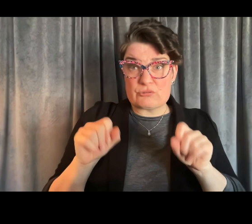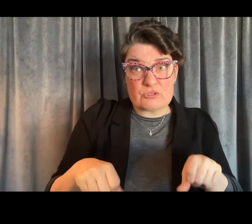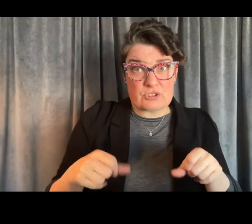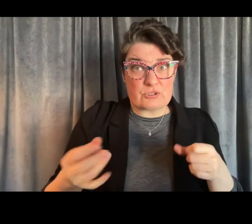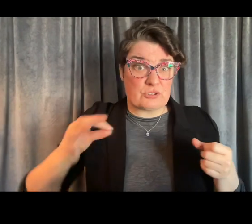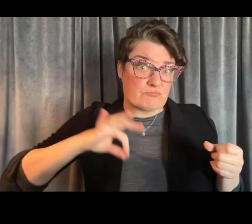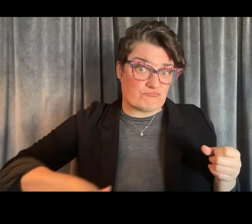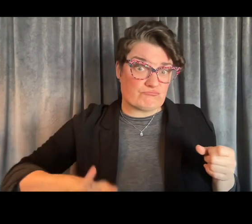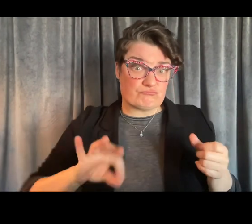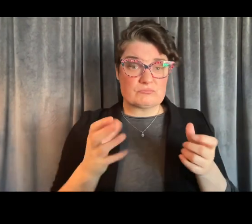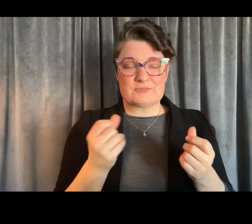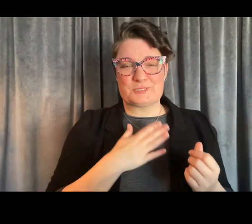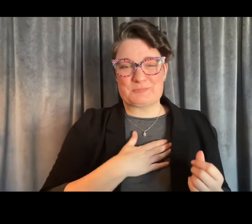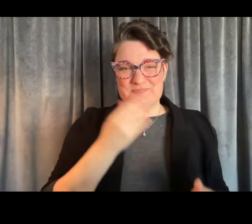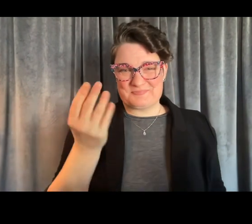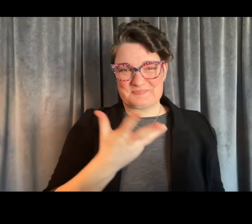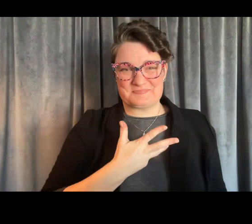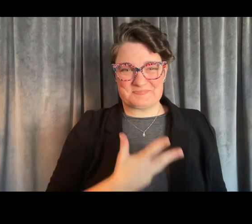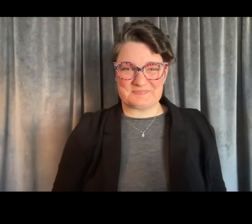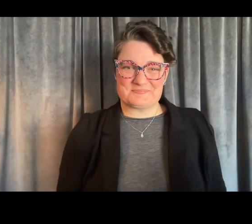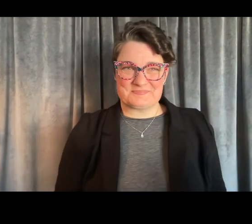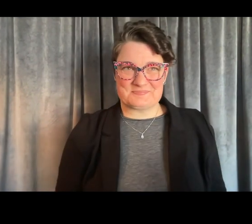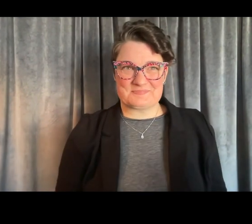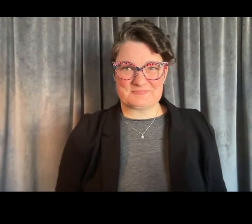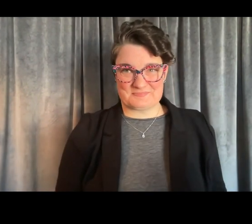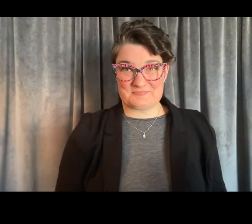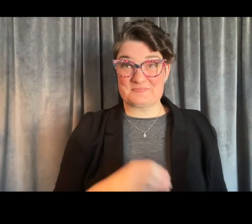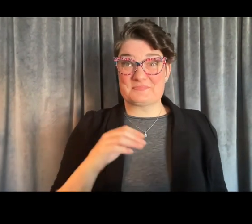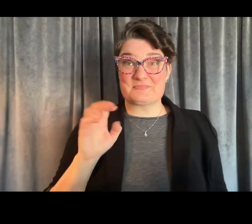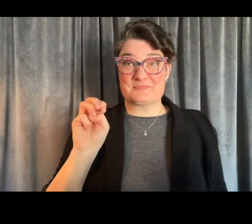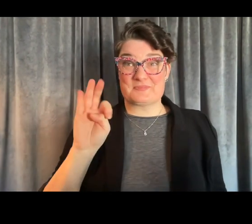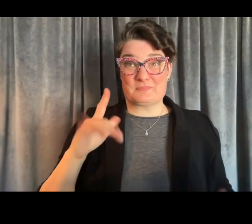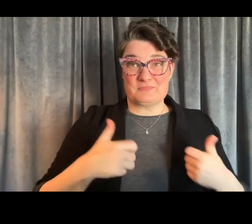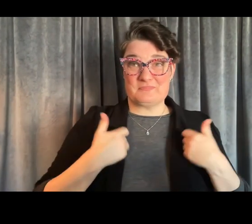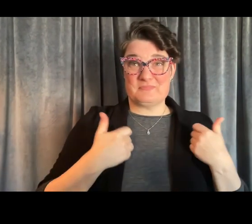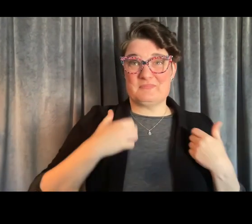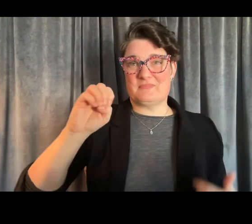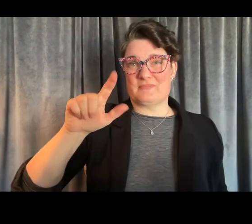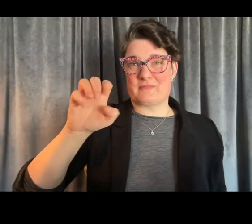So let us know. Send us an email at elementalactivation@gmail.com.